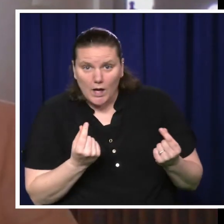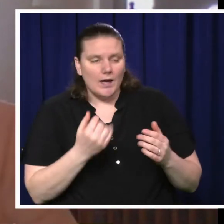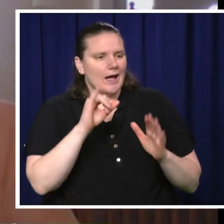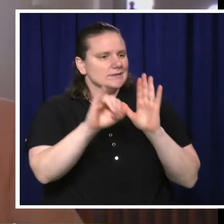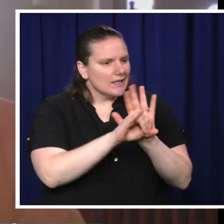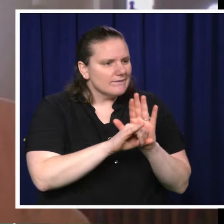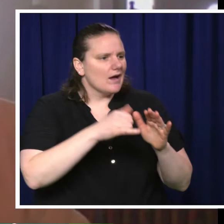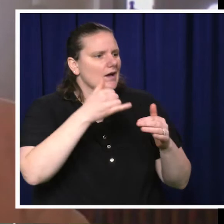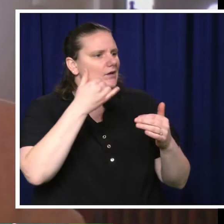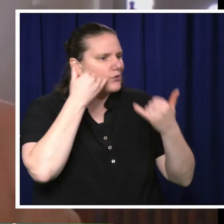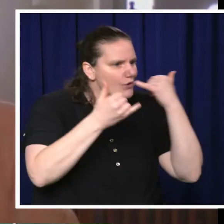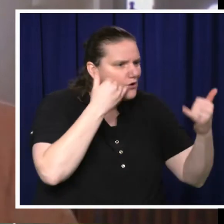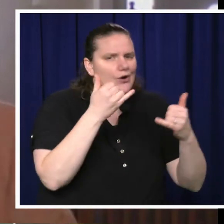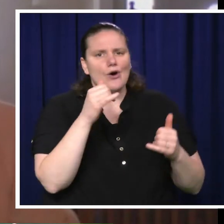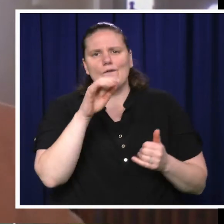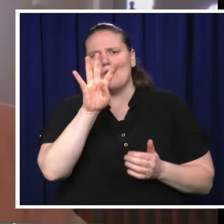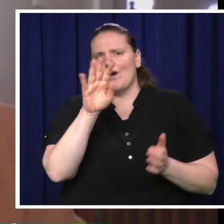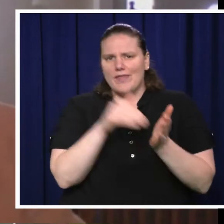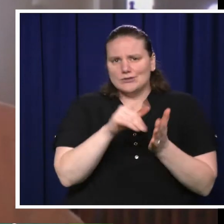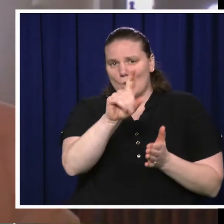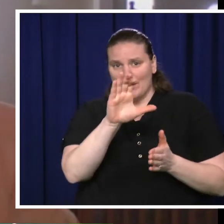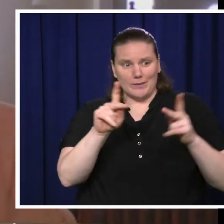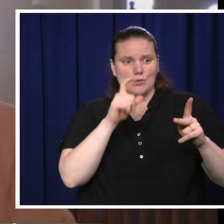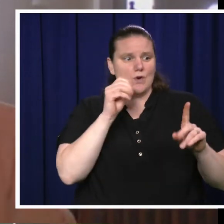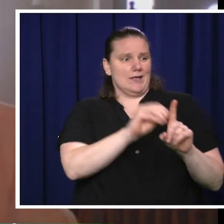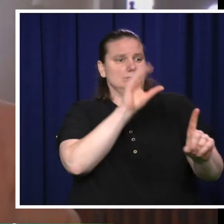This work included identifying and contacting more than 4100